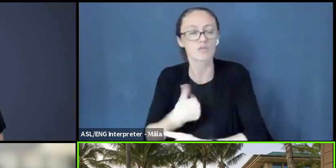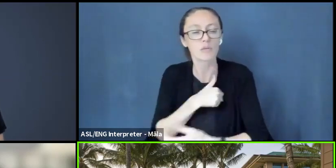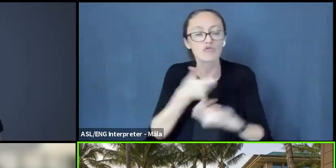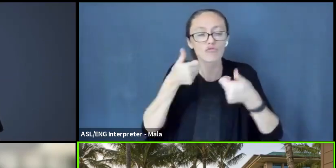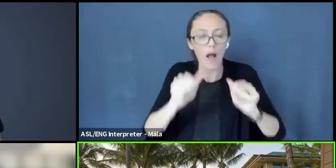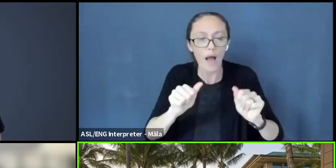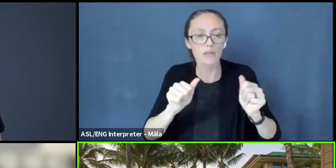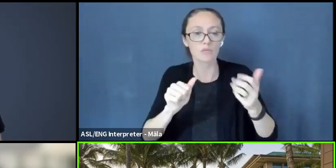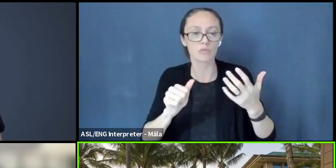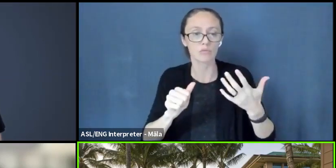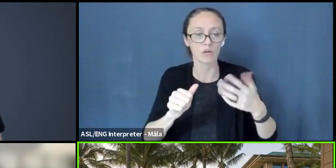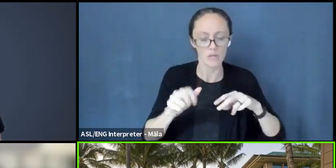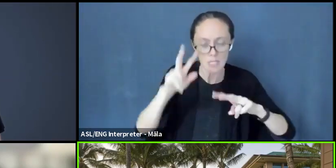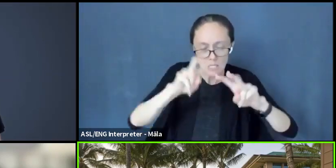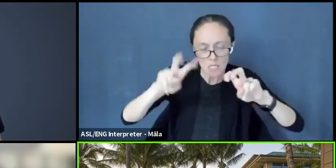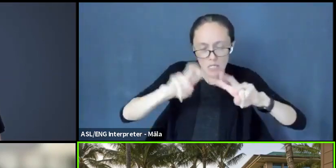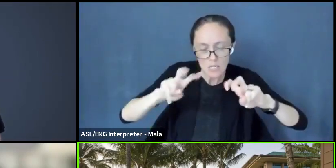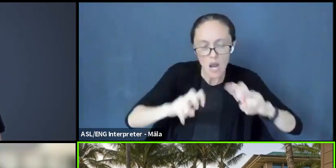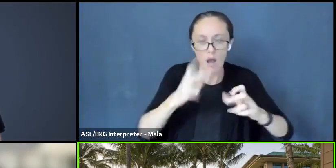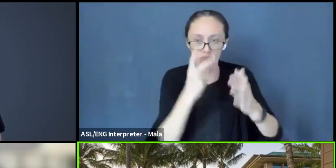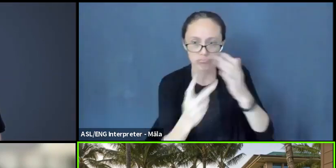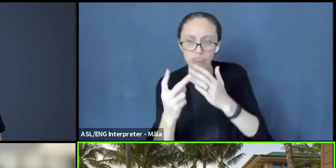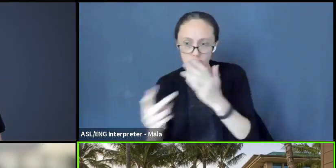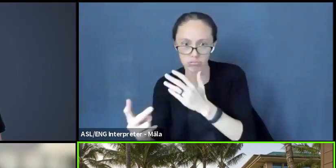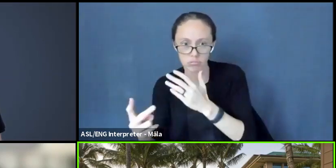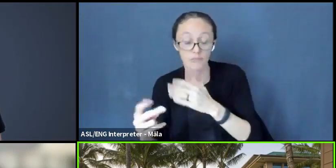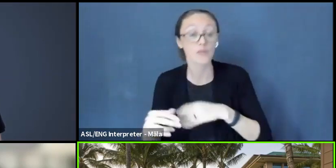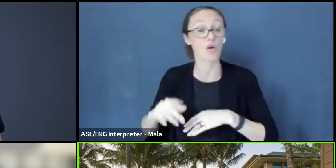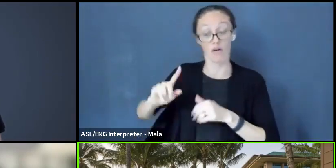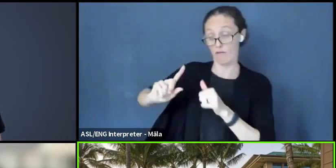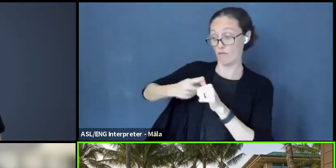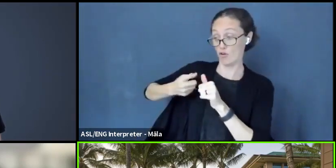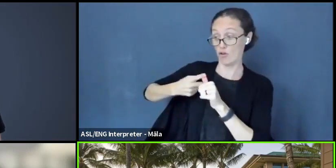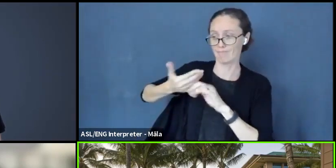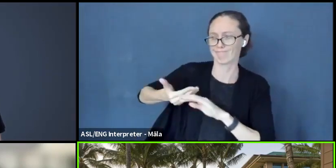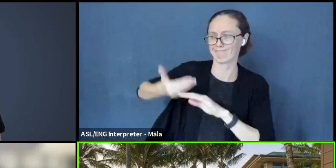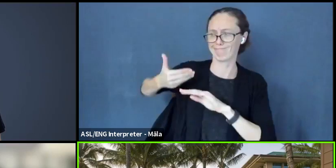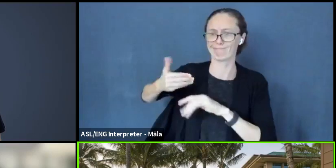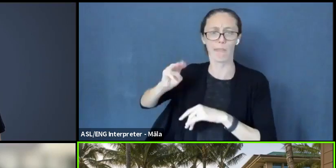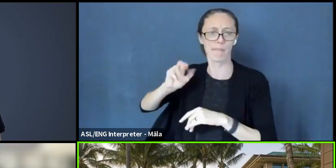Initial recommendations in May.